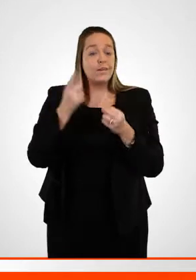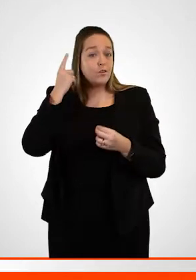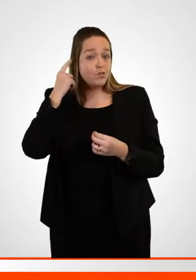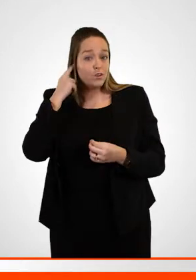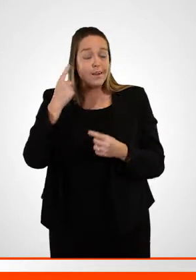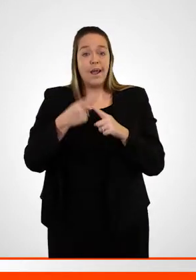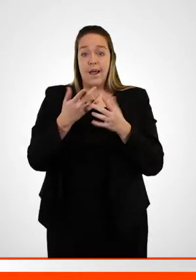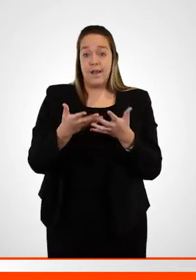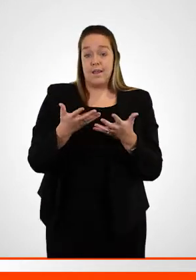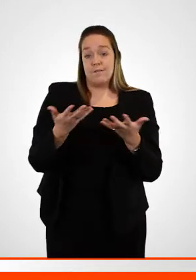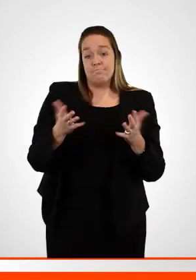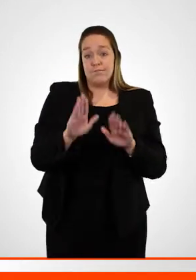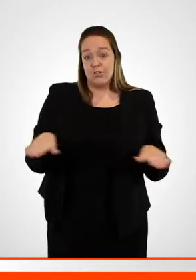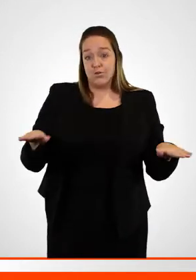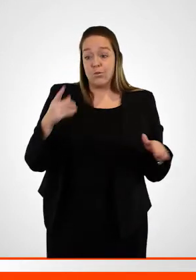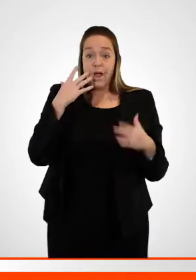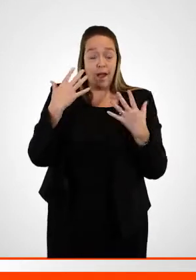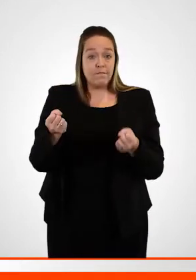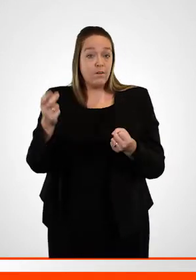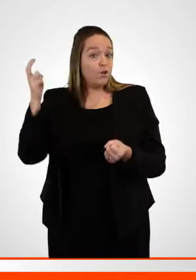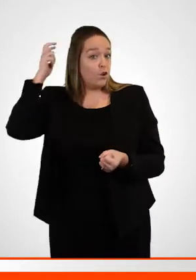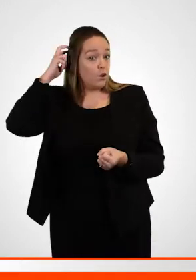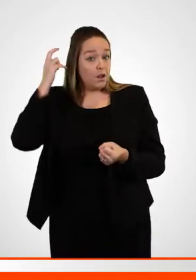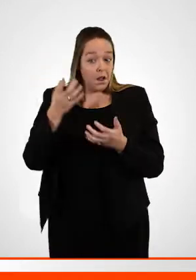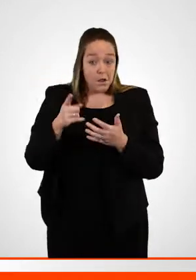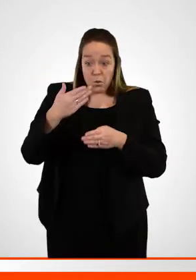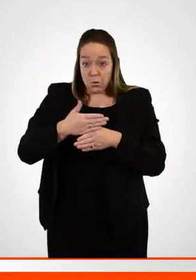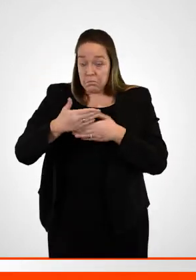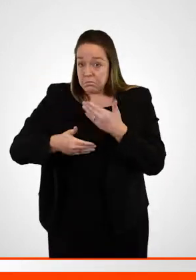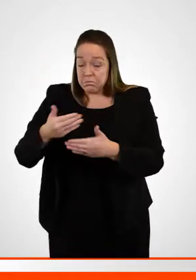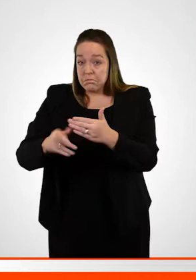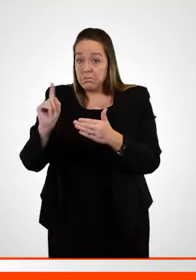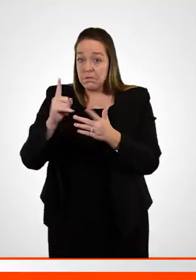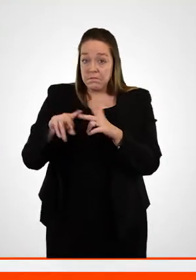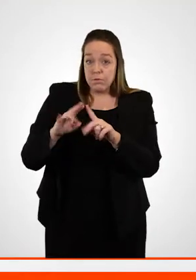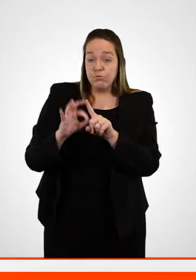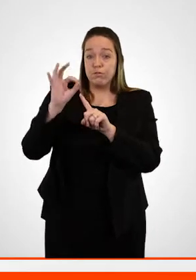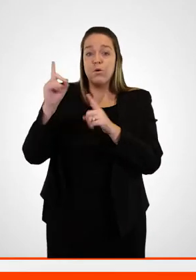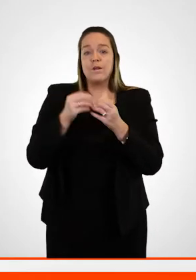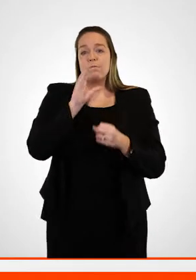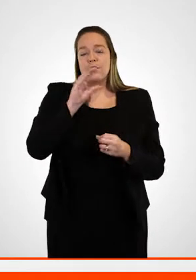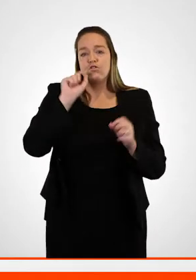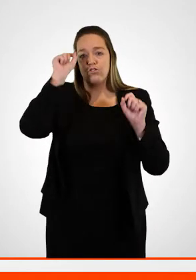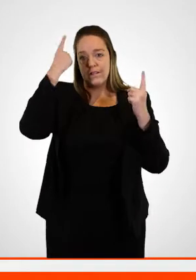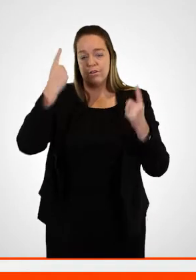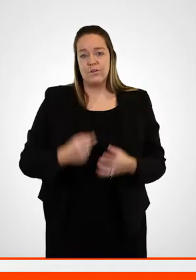and how people perform with a device like a cochlear implant, was to look at speech recognition. So we did a lot of that.